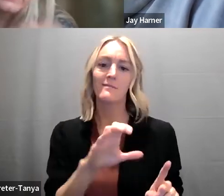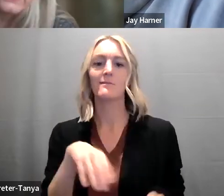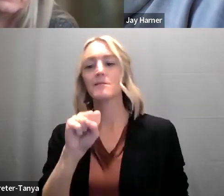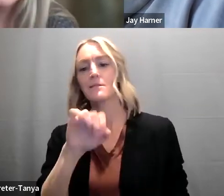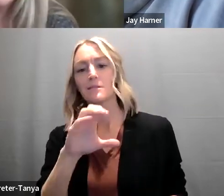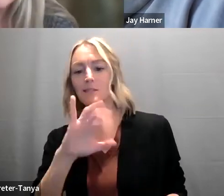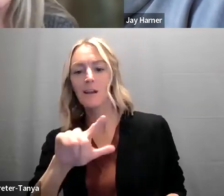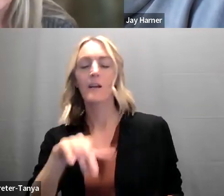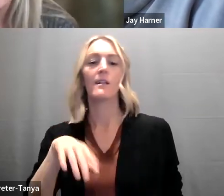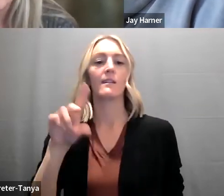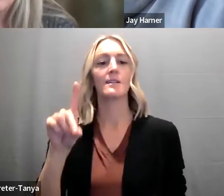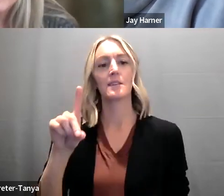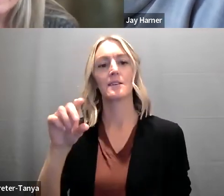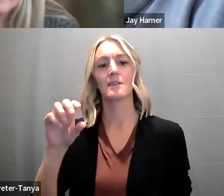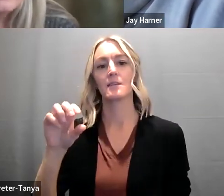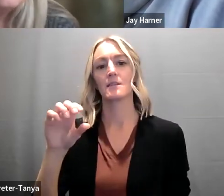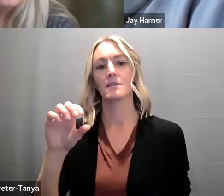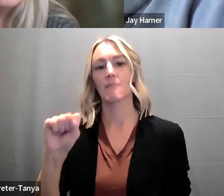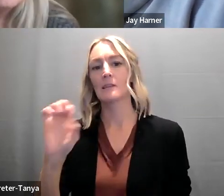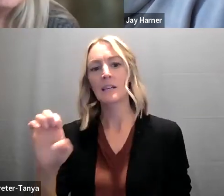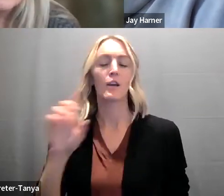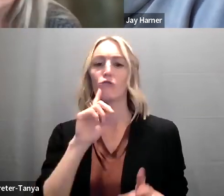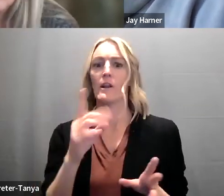It really all encompassing.